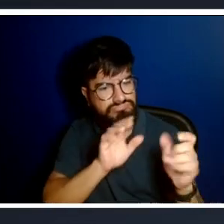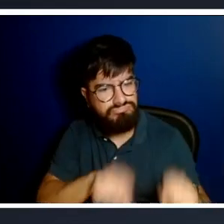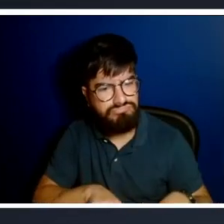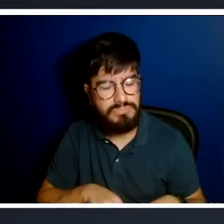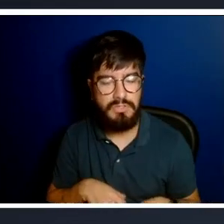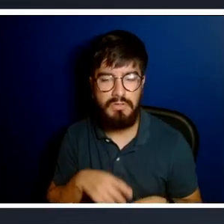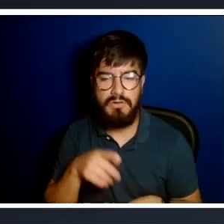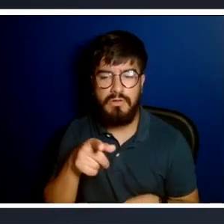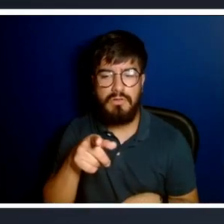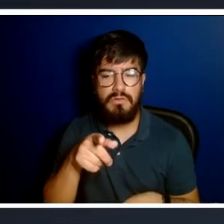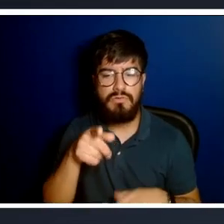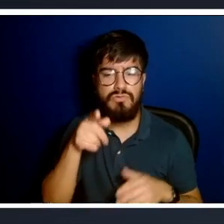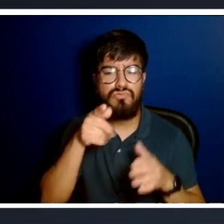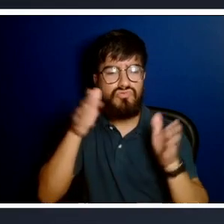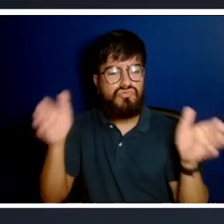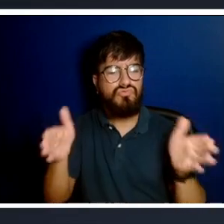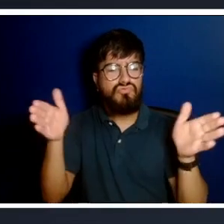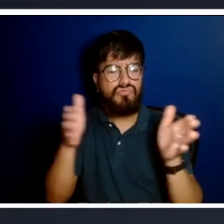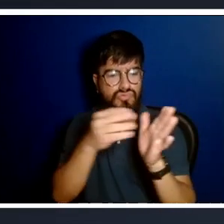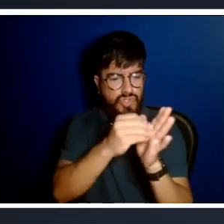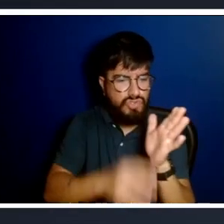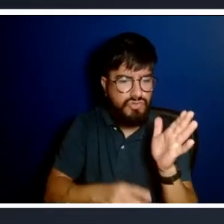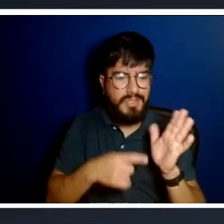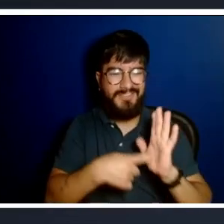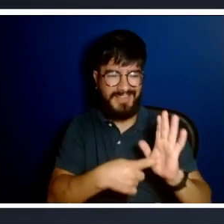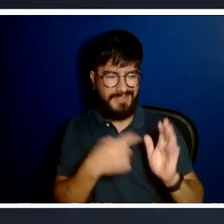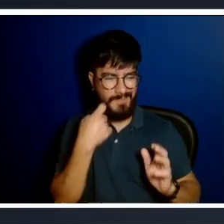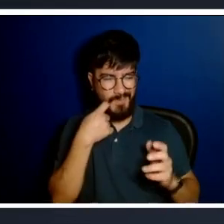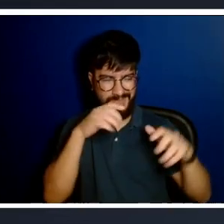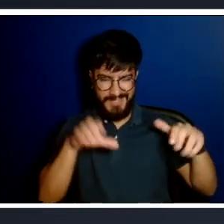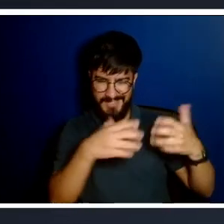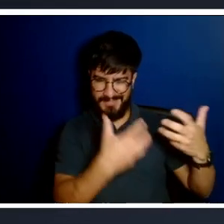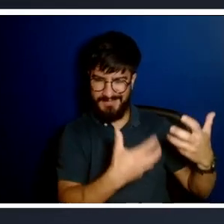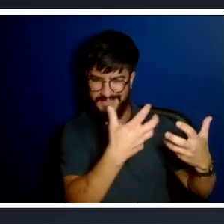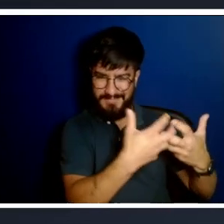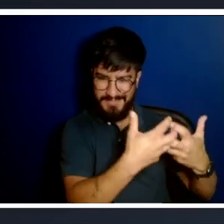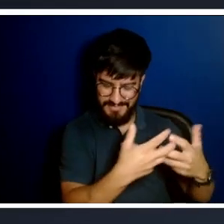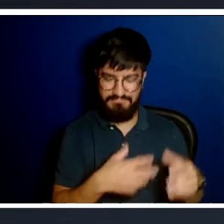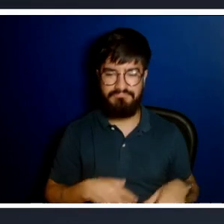especially with adaptations like we showed to pick an animal, their favorite animal,